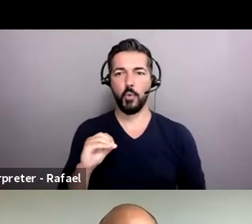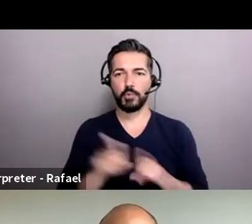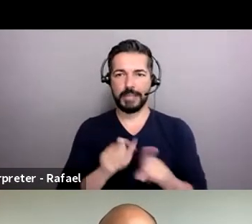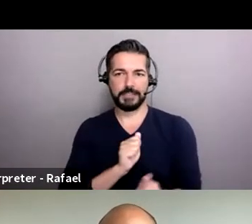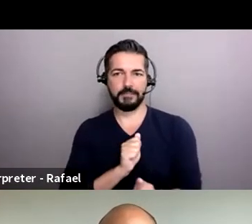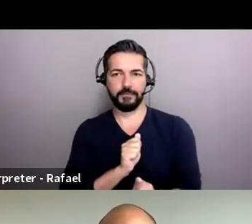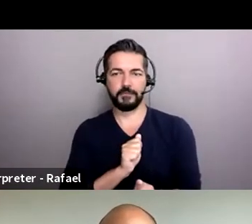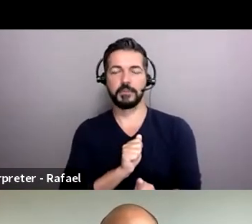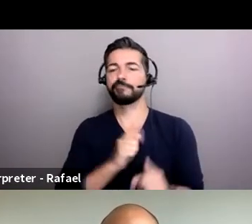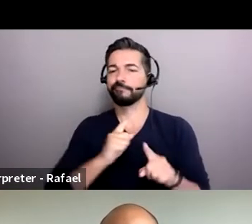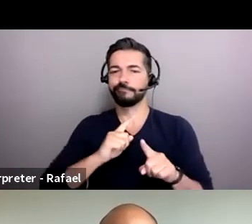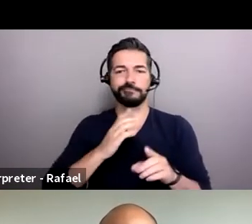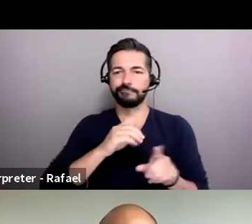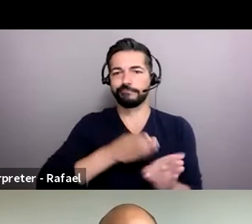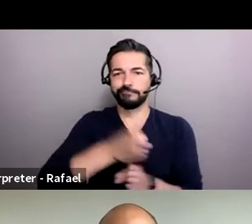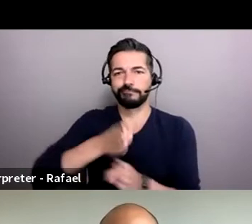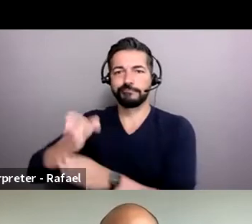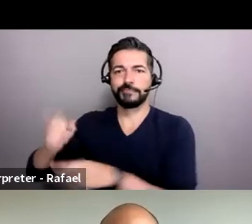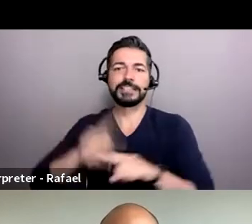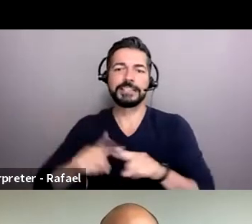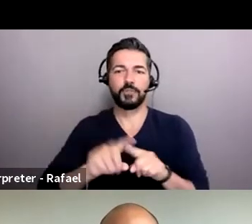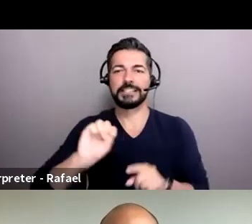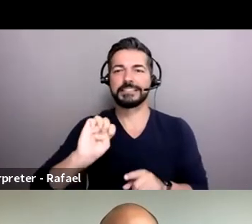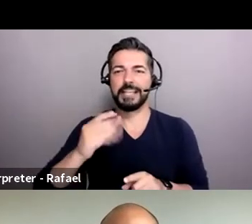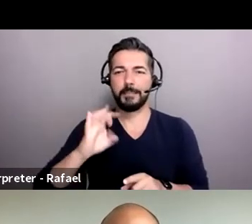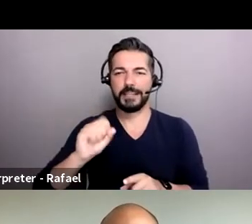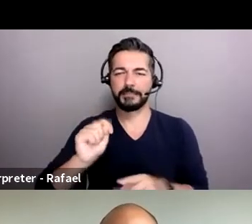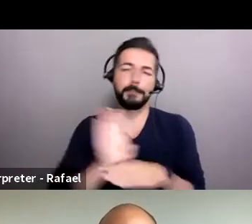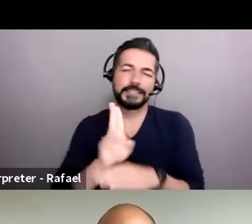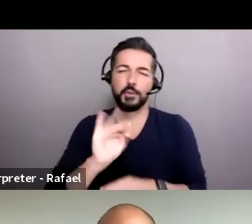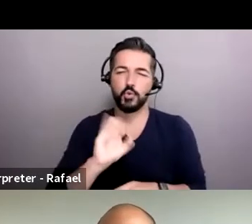or business unit. Basically one per segment.